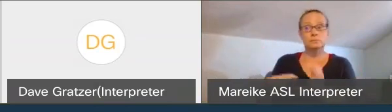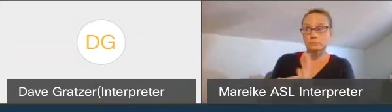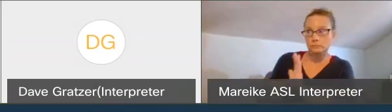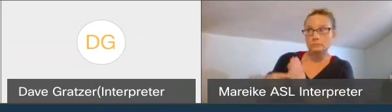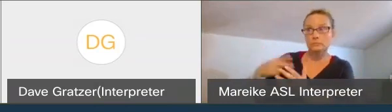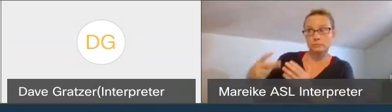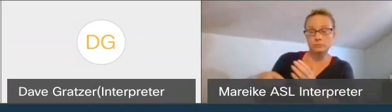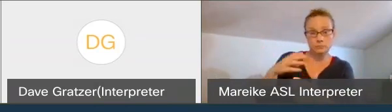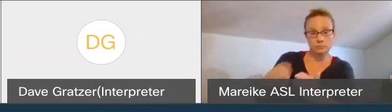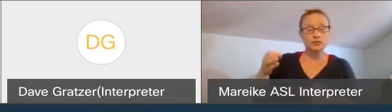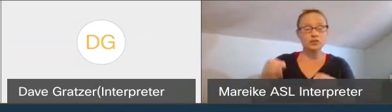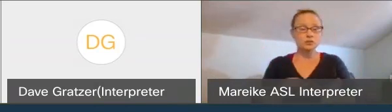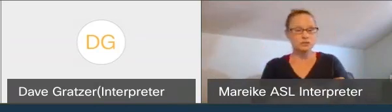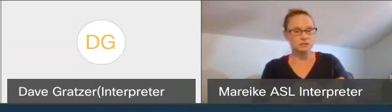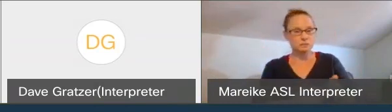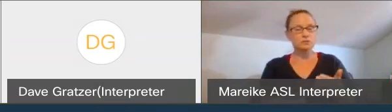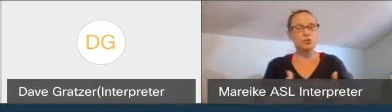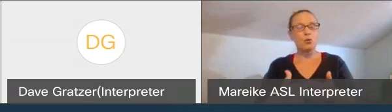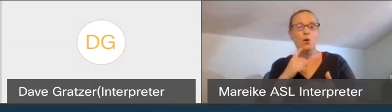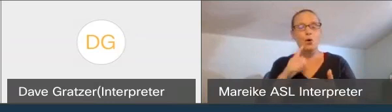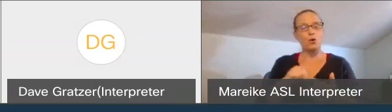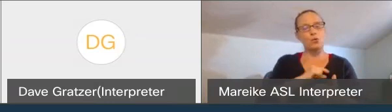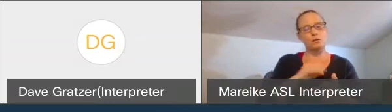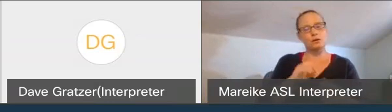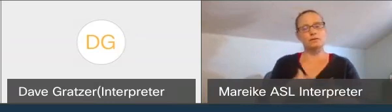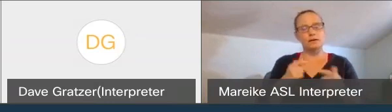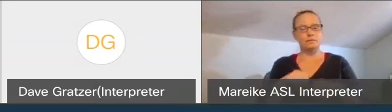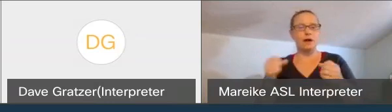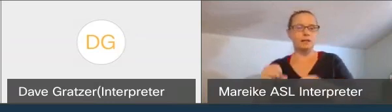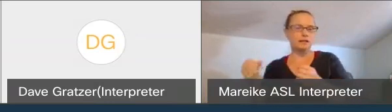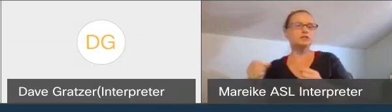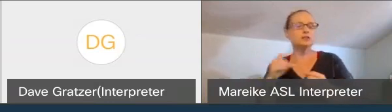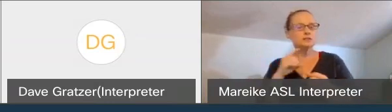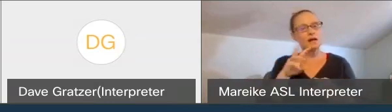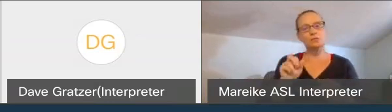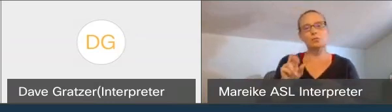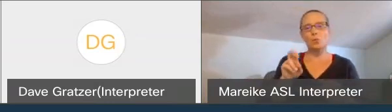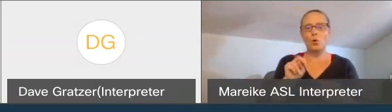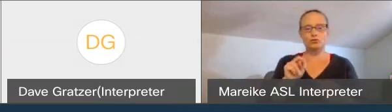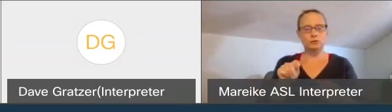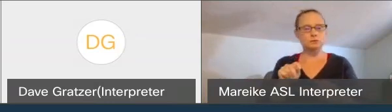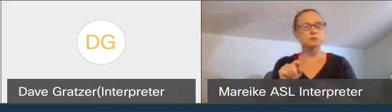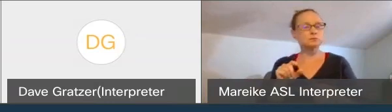The judge will dismiss all quality-of-life violations and warrants, giving the individual a clean slate. The last thing we want is for an individual